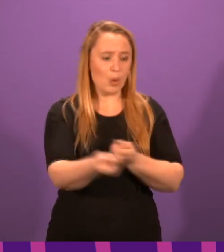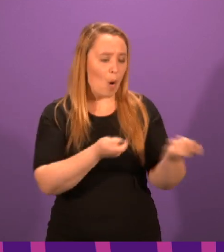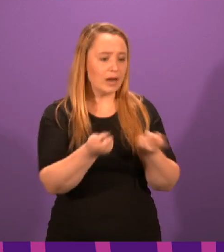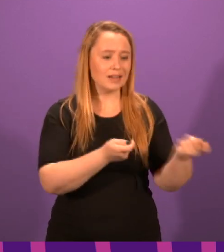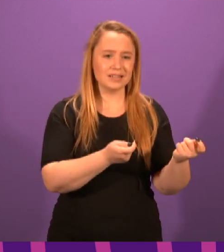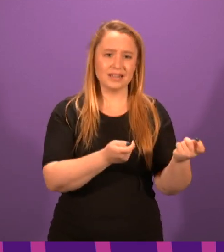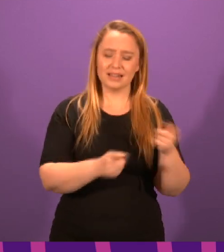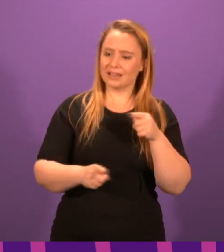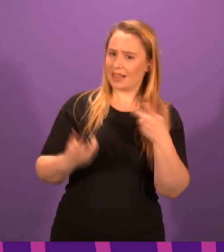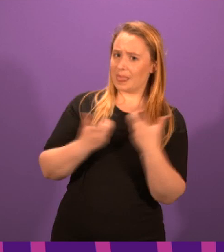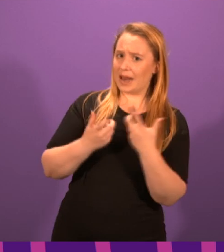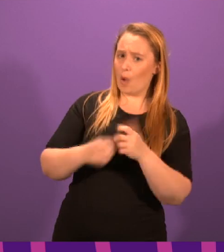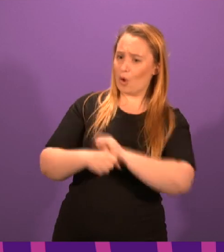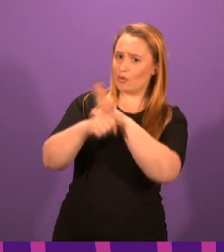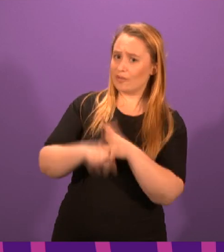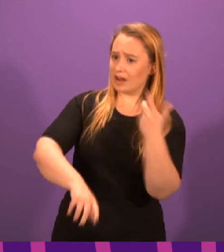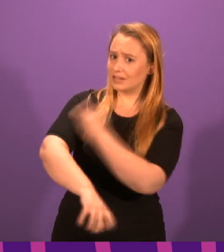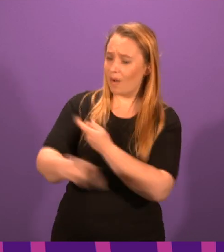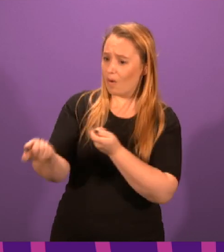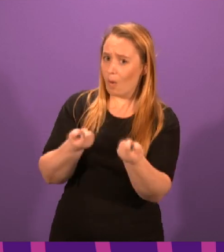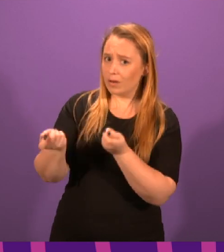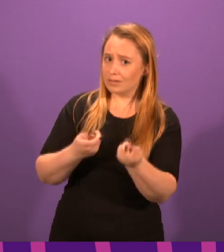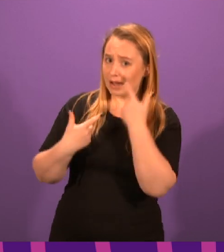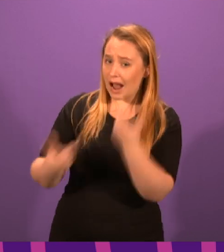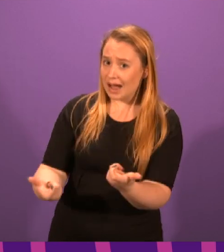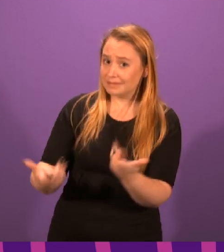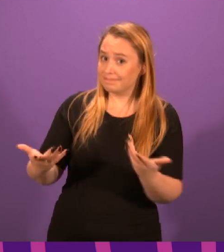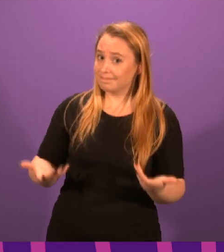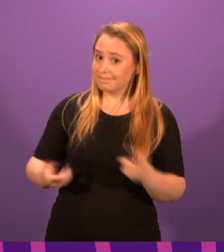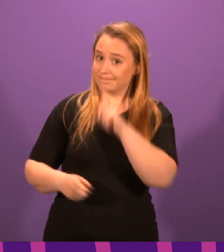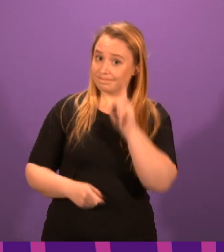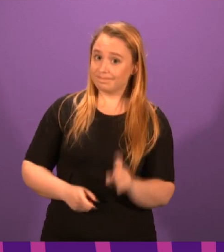being able to organise an effective Covid vaccination programme when the time comes.